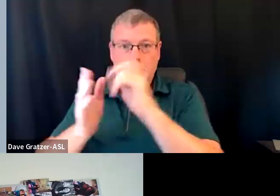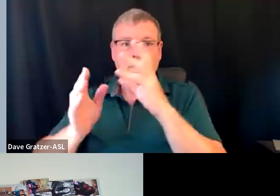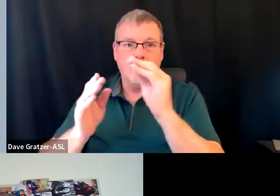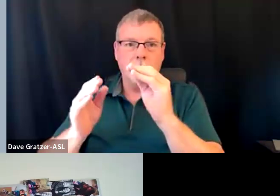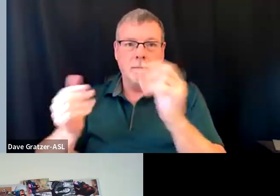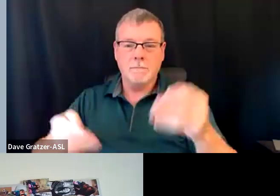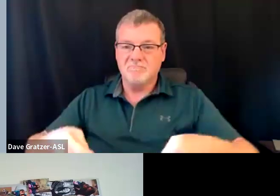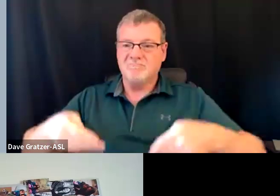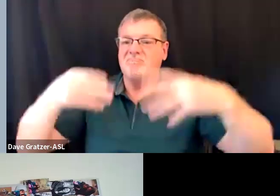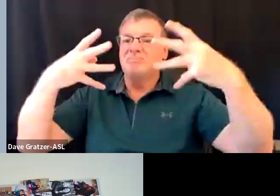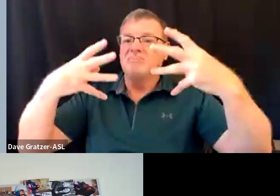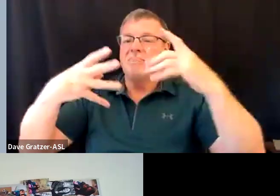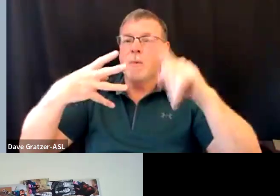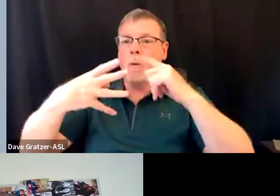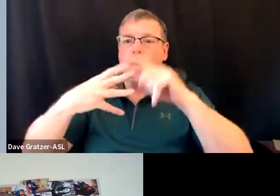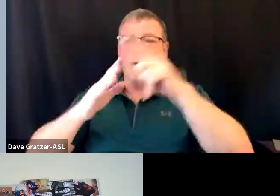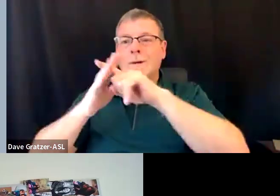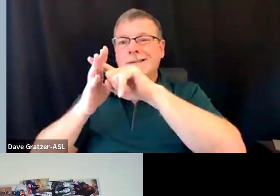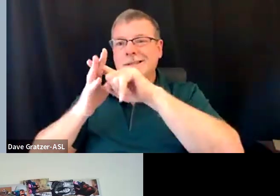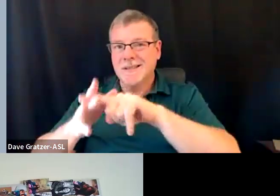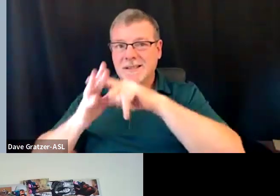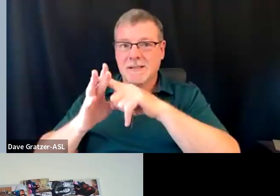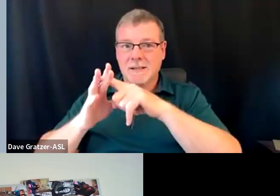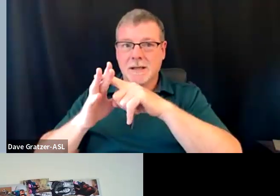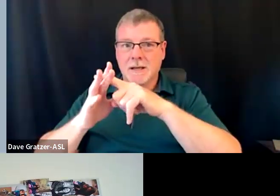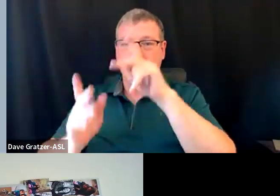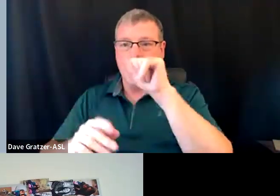like when you started as a PATH worker.